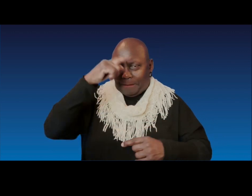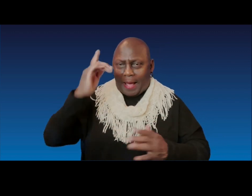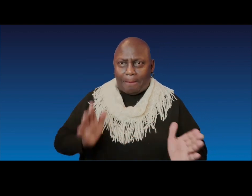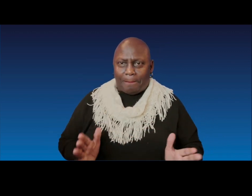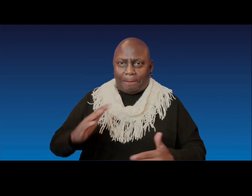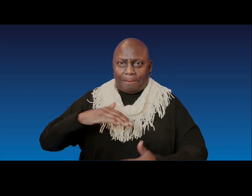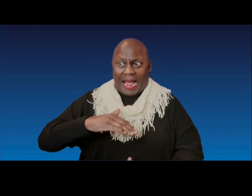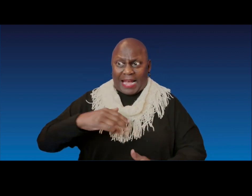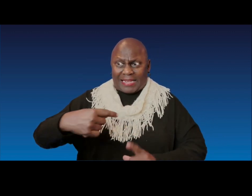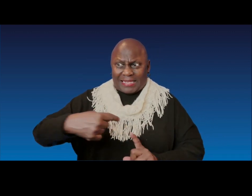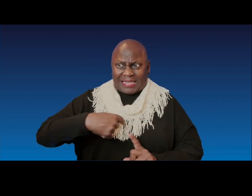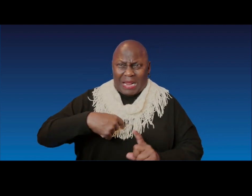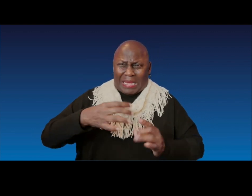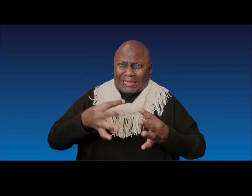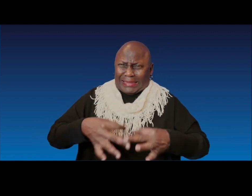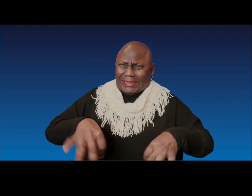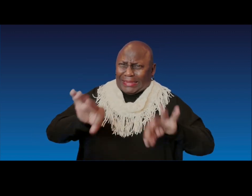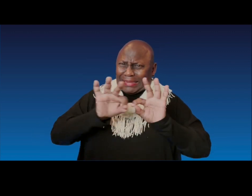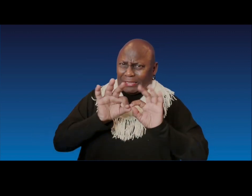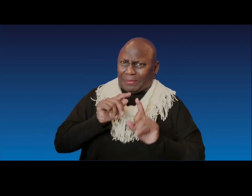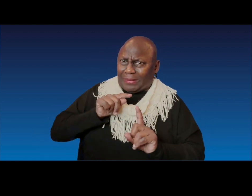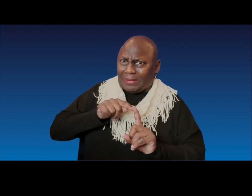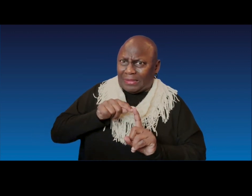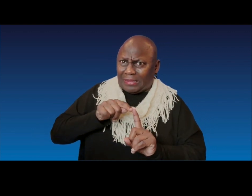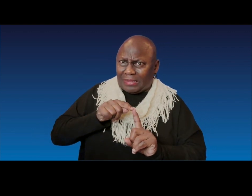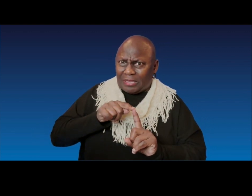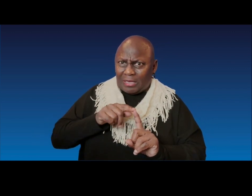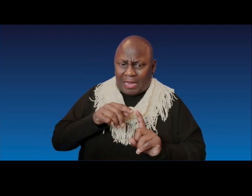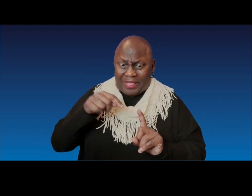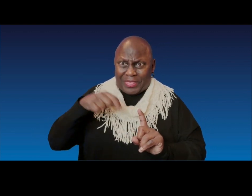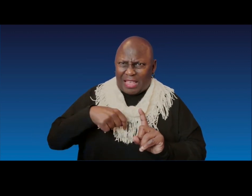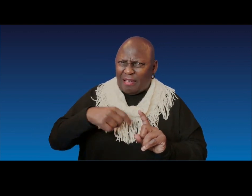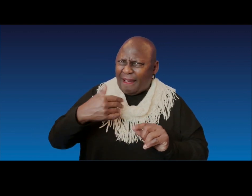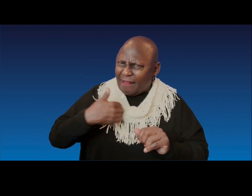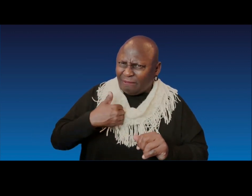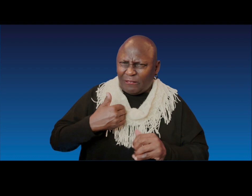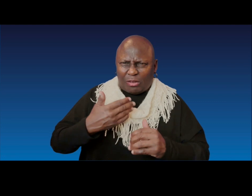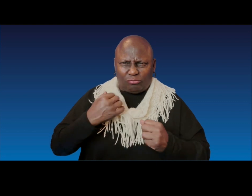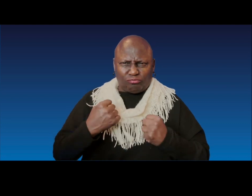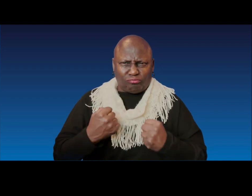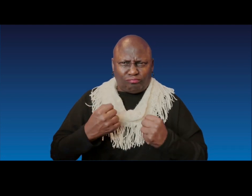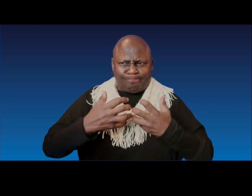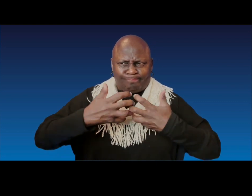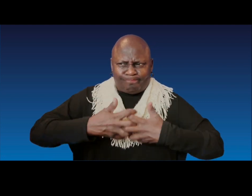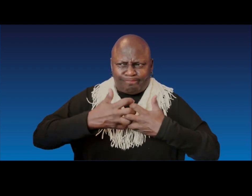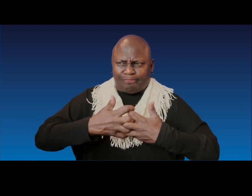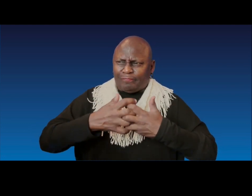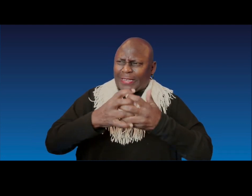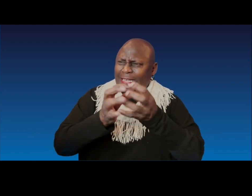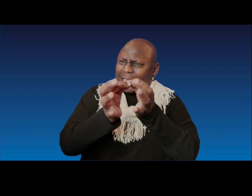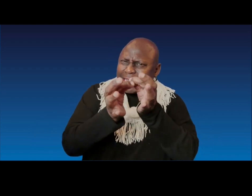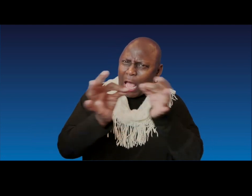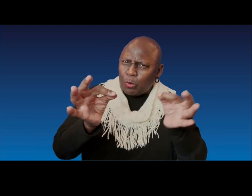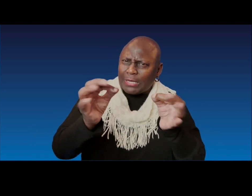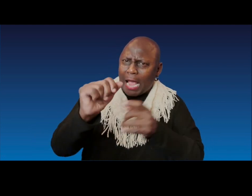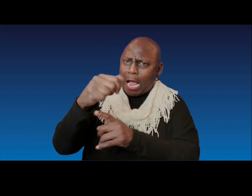That's actually the brain. But I always liken the brain to a black box. This black box is essential.